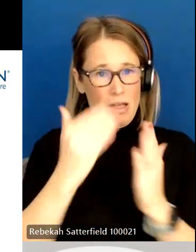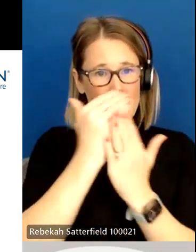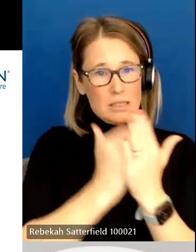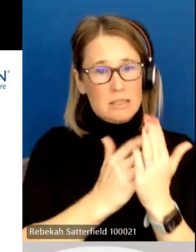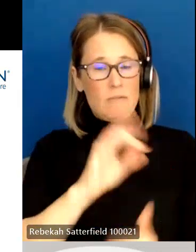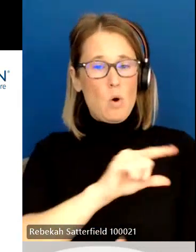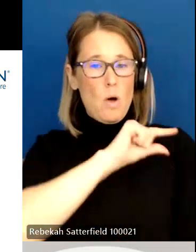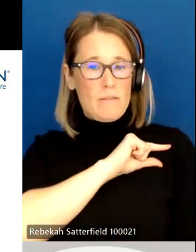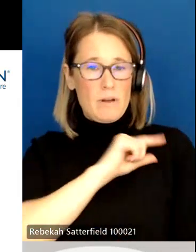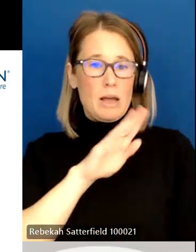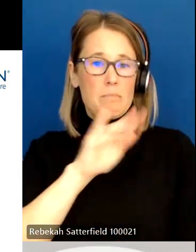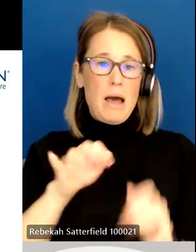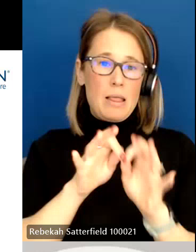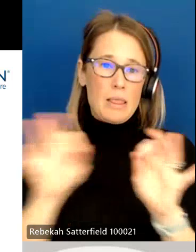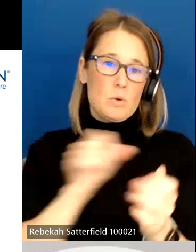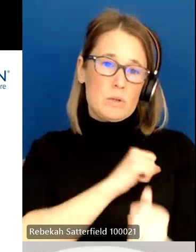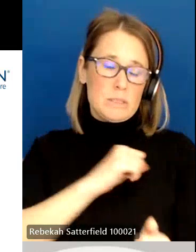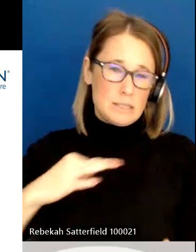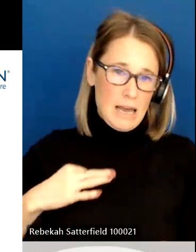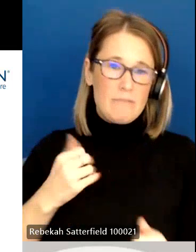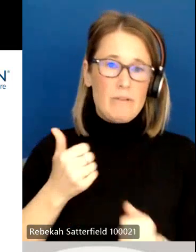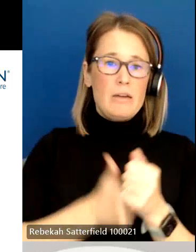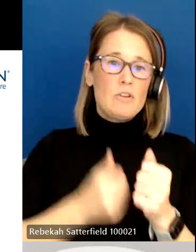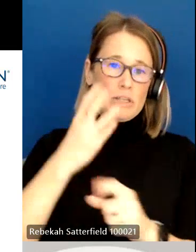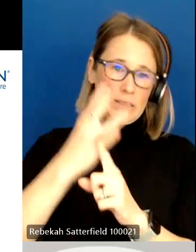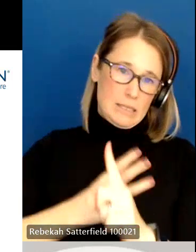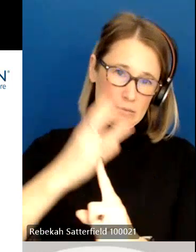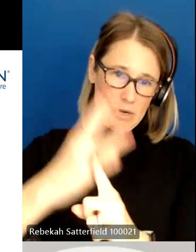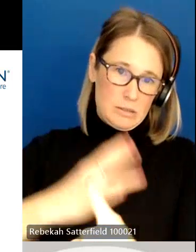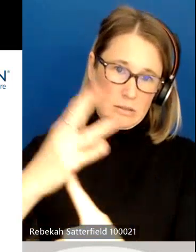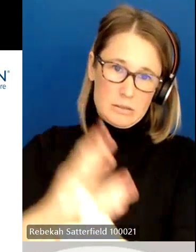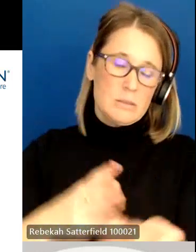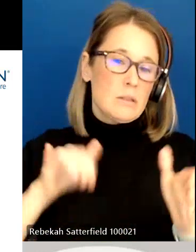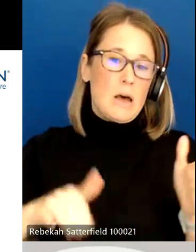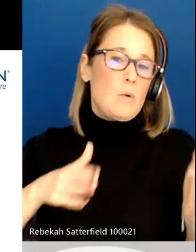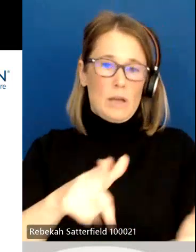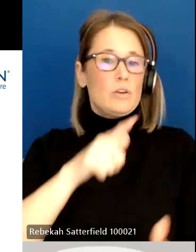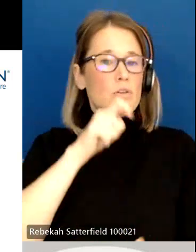translations updated by annually this way you're not constantly updating the policy which we know